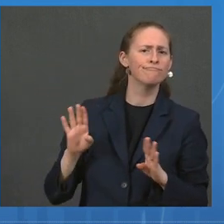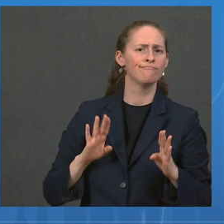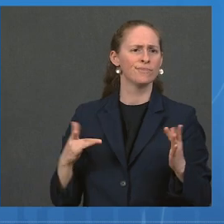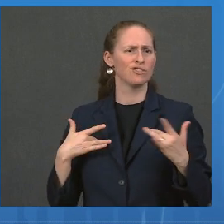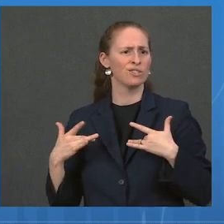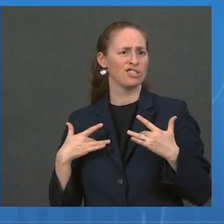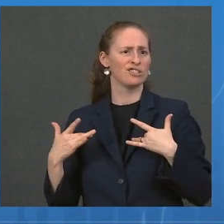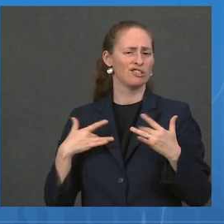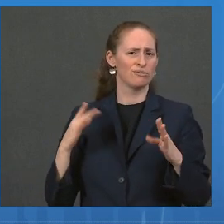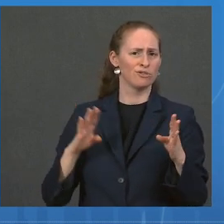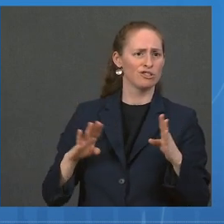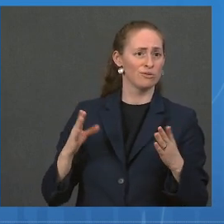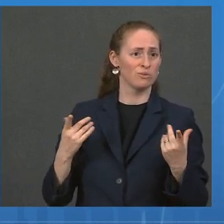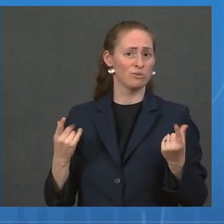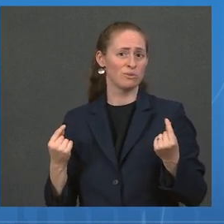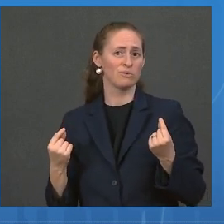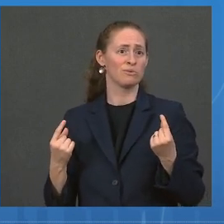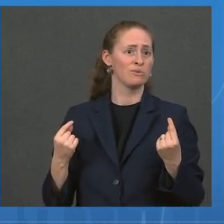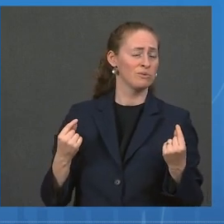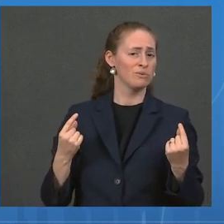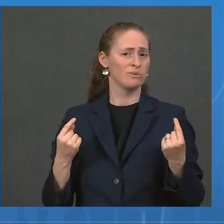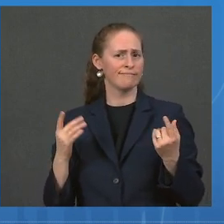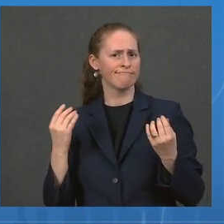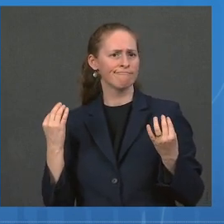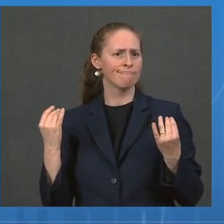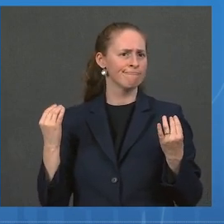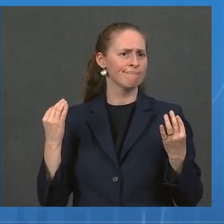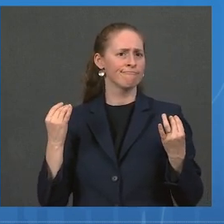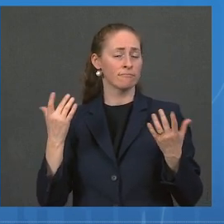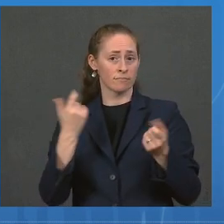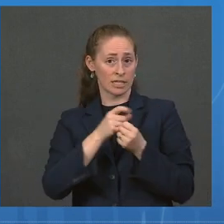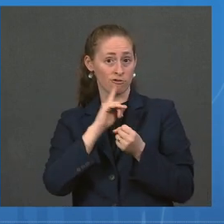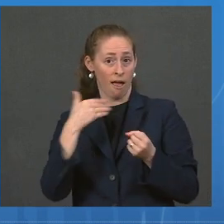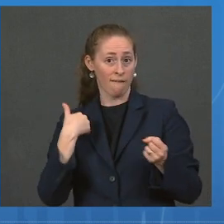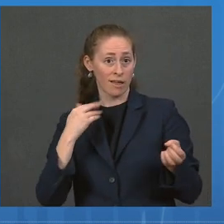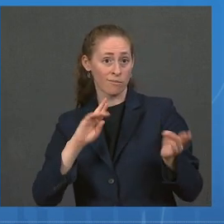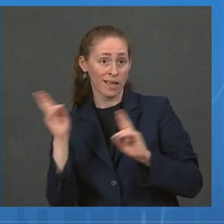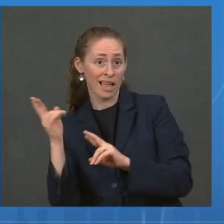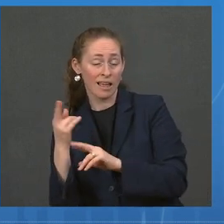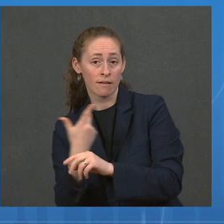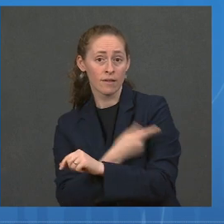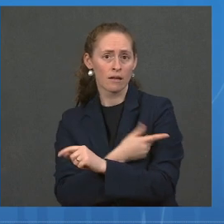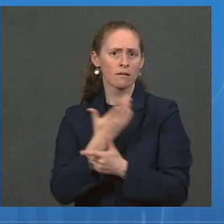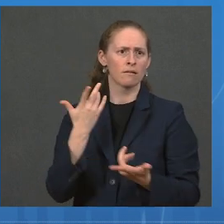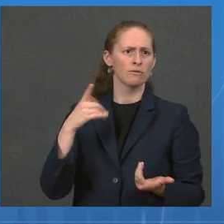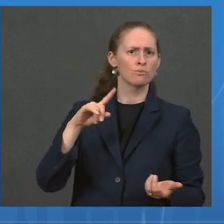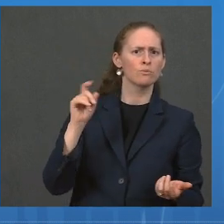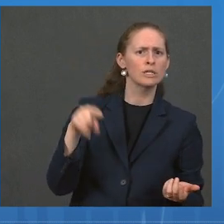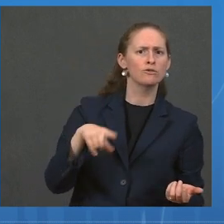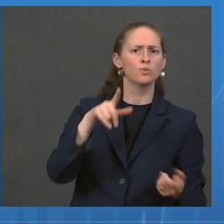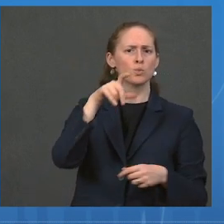who want to make sure that a vaccine will be available to them. They have questions. And one of the reasons we're sharing this plan today